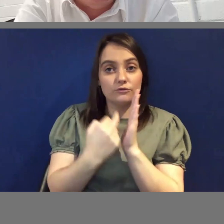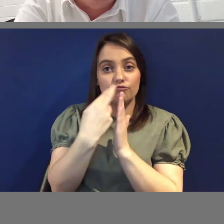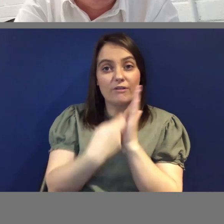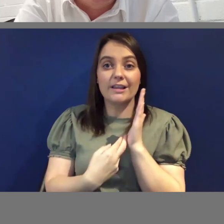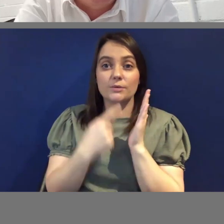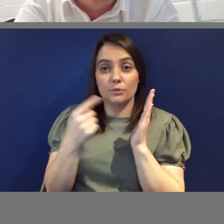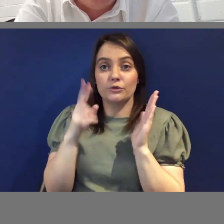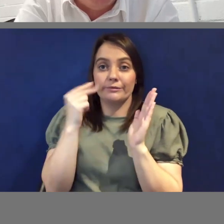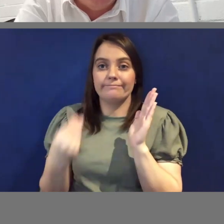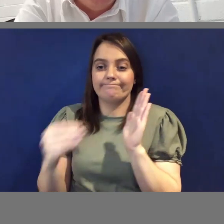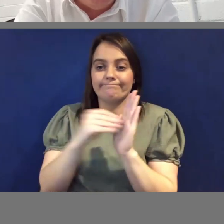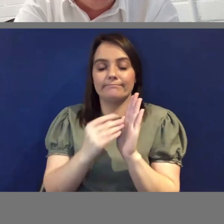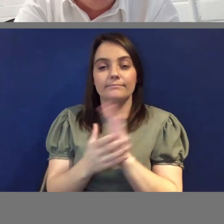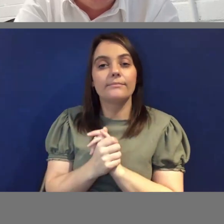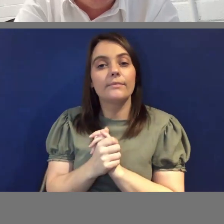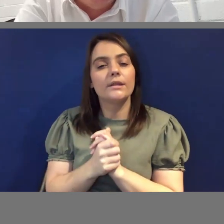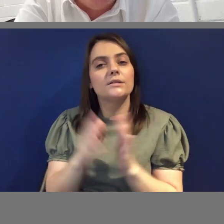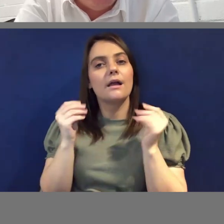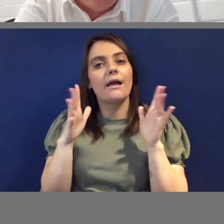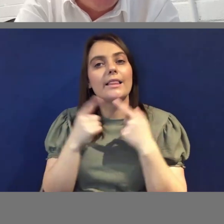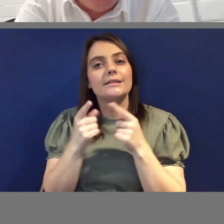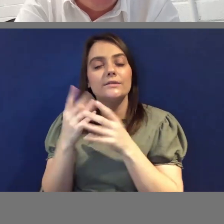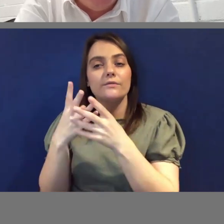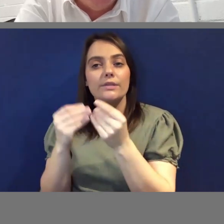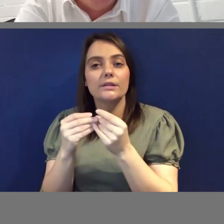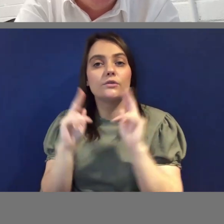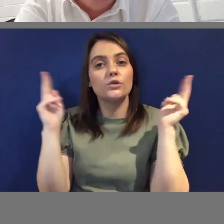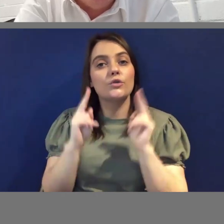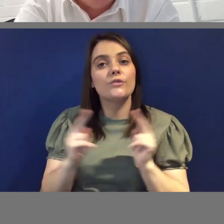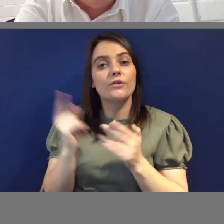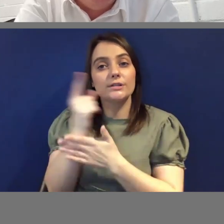I suppose just some stuff there on Universal Design Homes relating to doors there's lots of